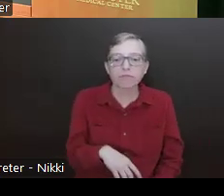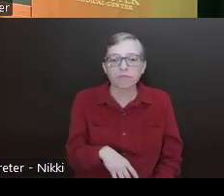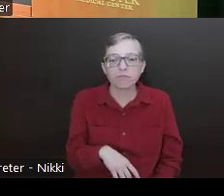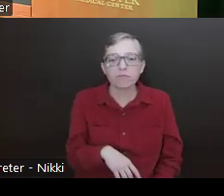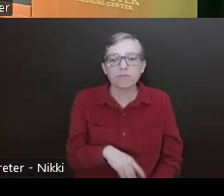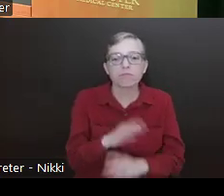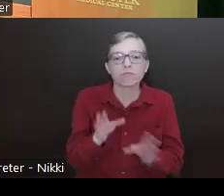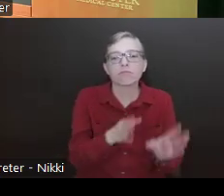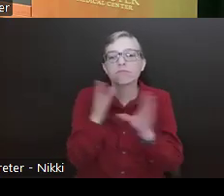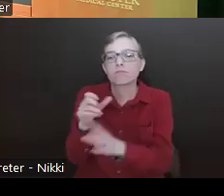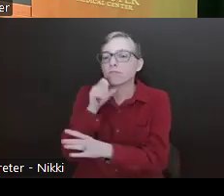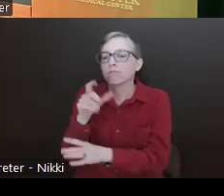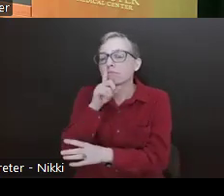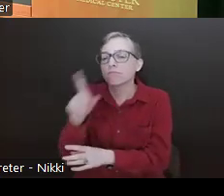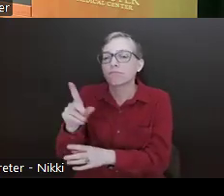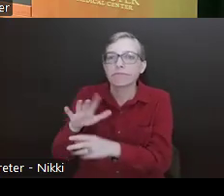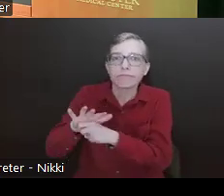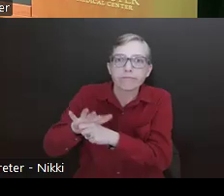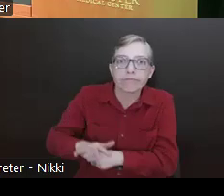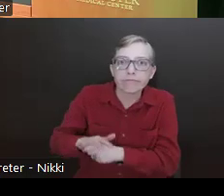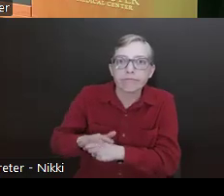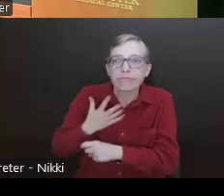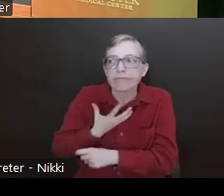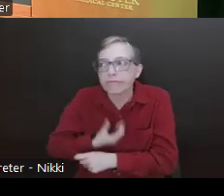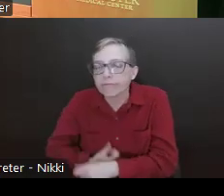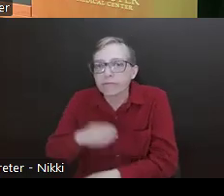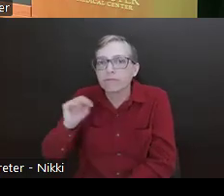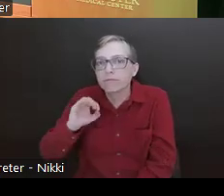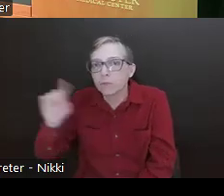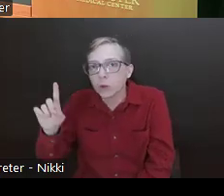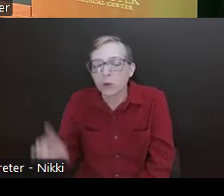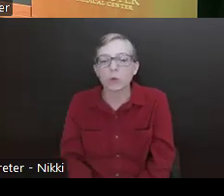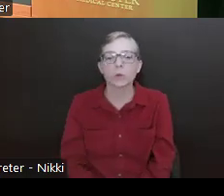to kind of any degree and if you actually look at these other folks the kind of moderately severe to